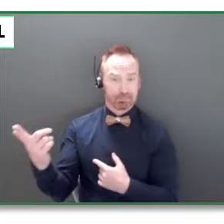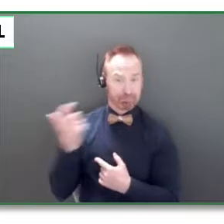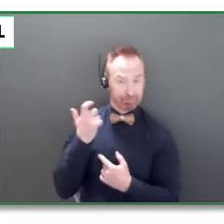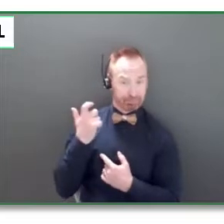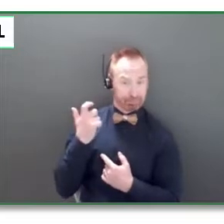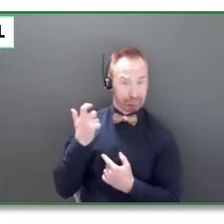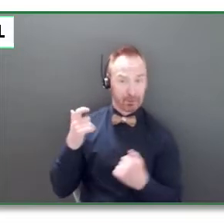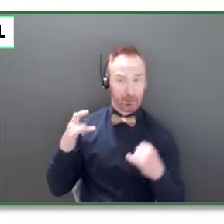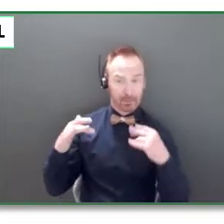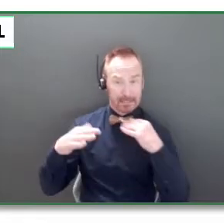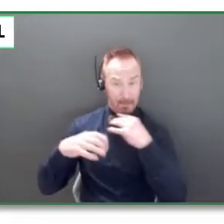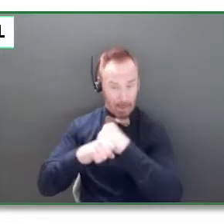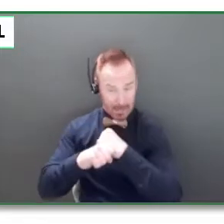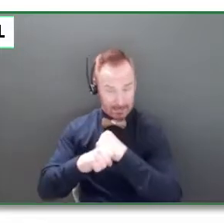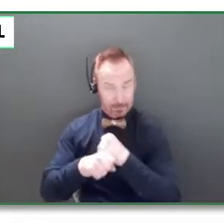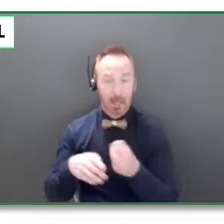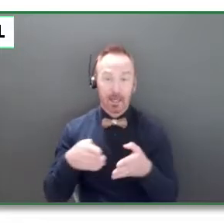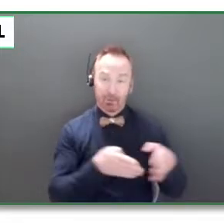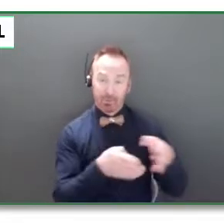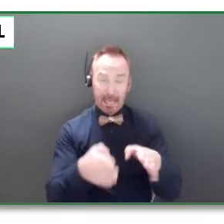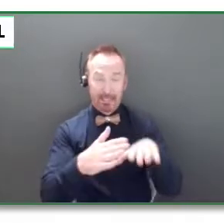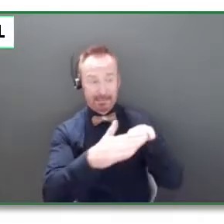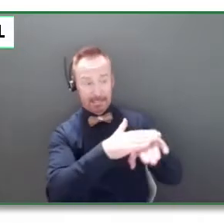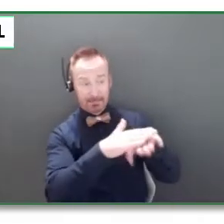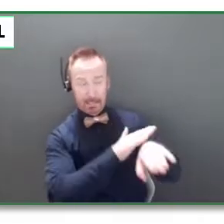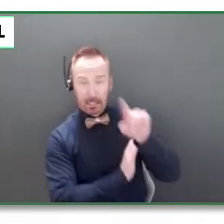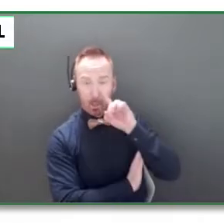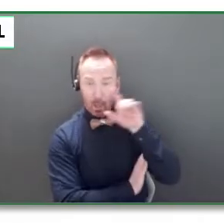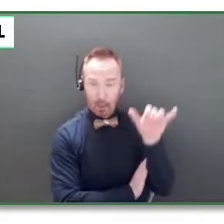trails. Access and inclusion is not black and